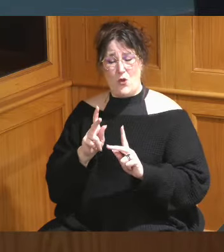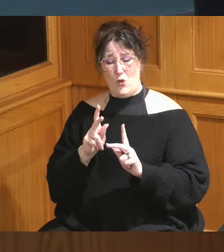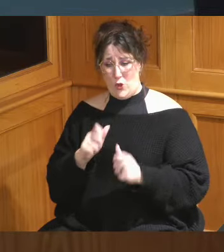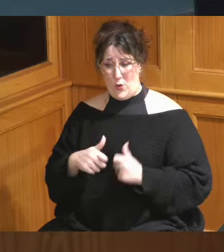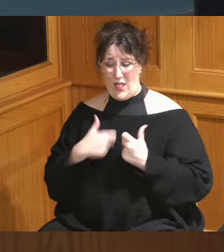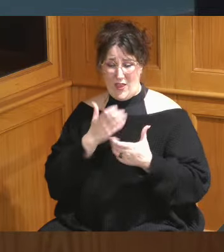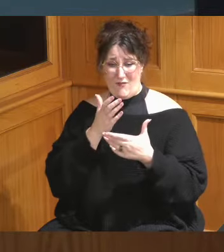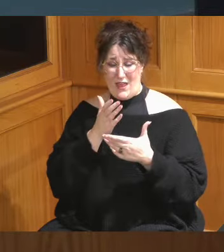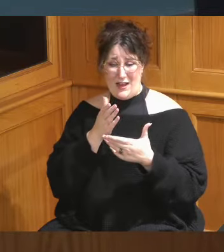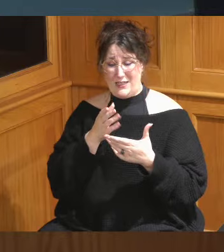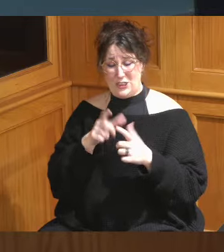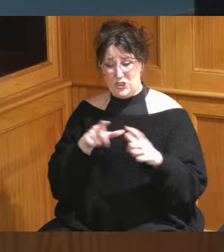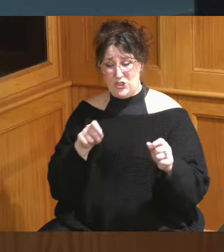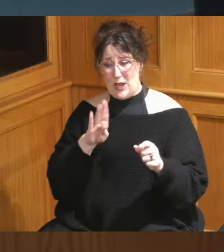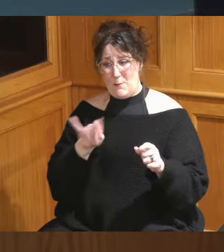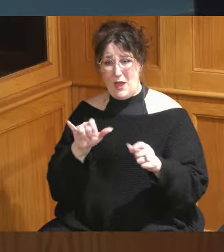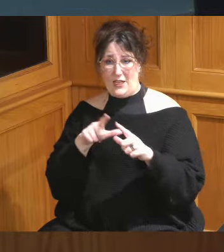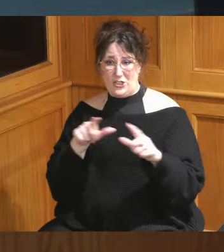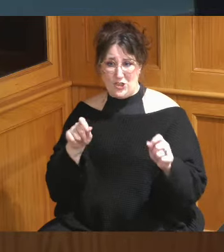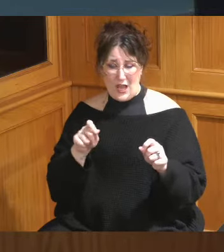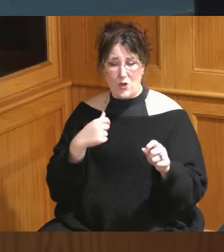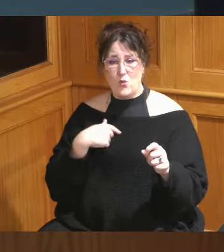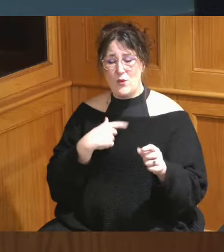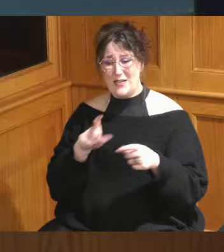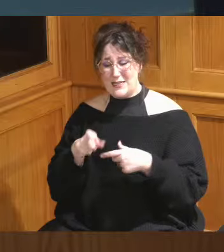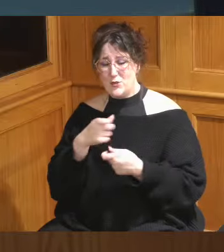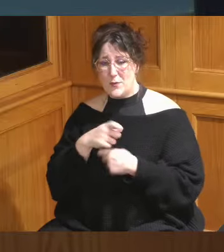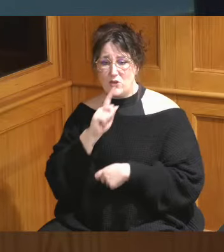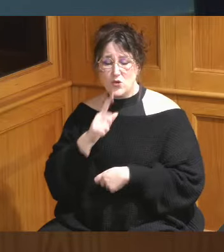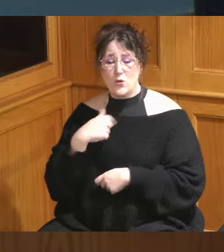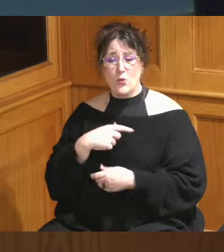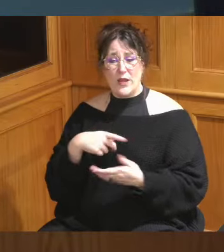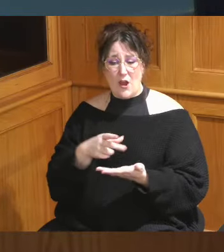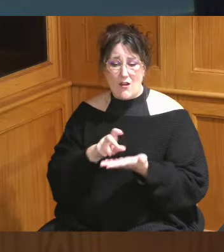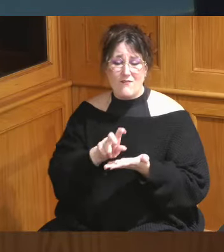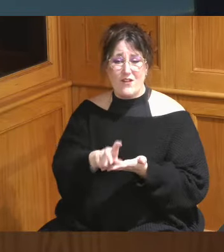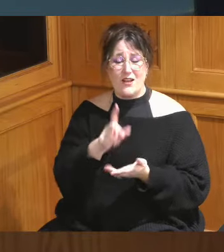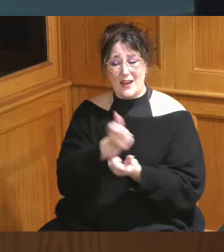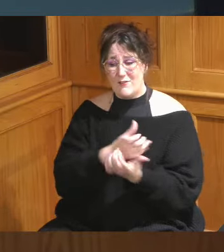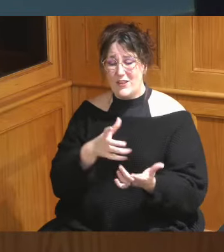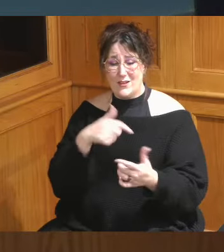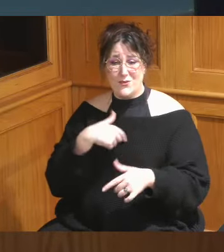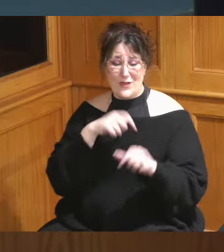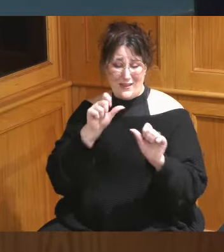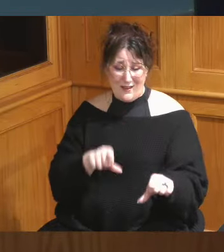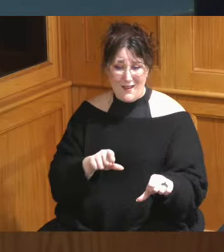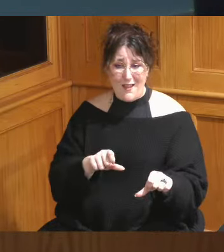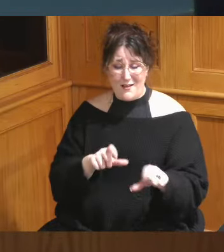and we need to make sure that we are funding those as as we can and relying on the the taxpayers